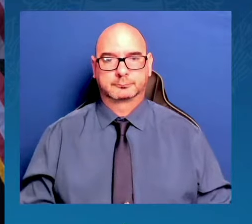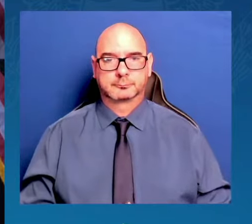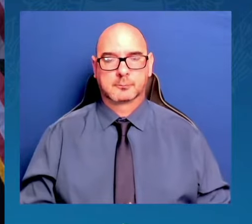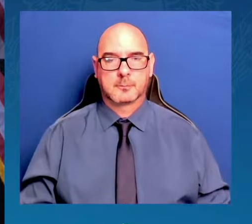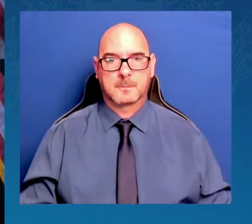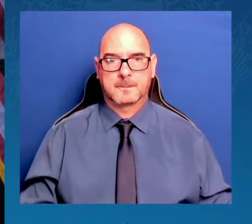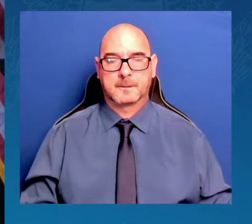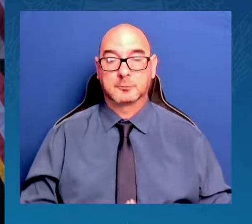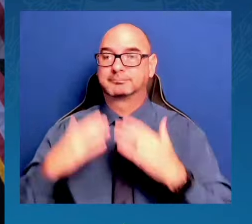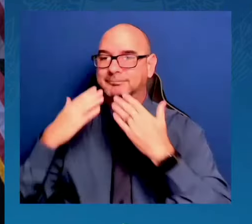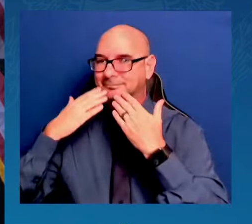Dr. Prabhakaran: Hello, everyone.